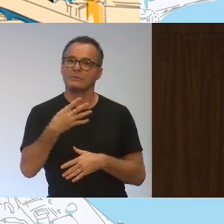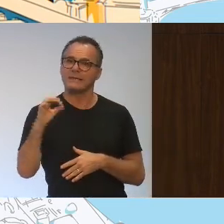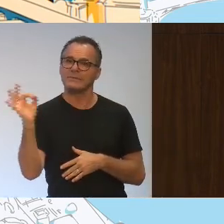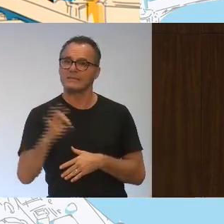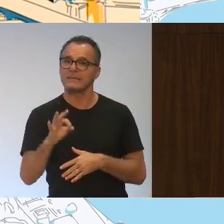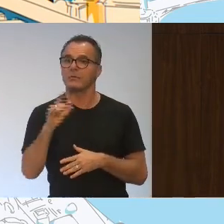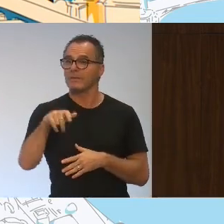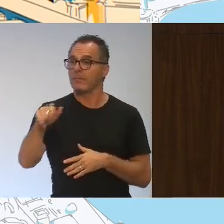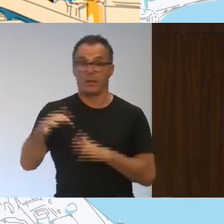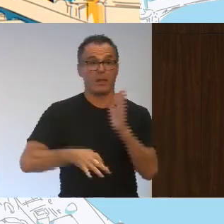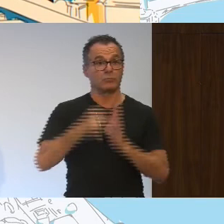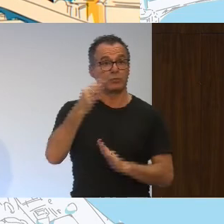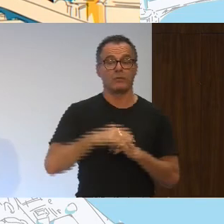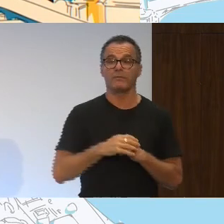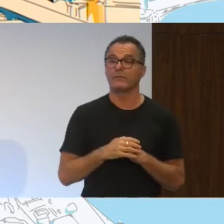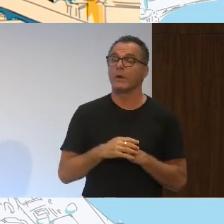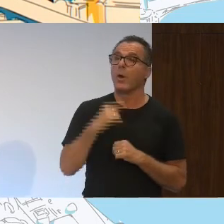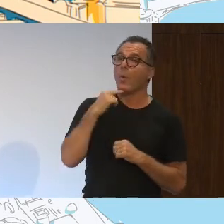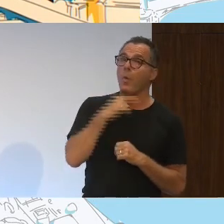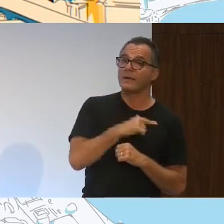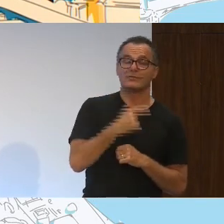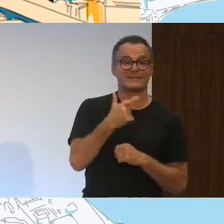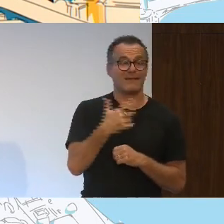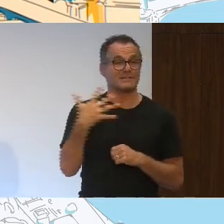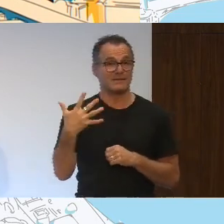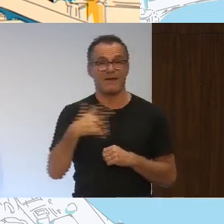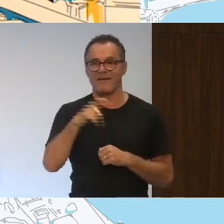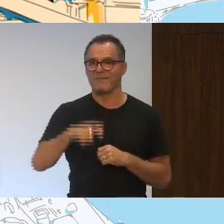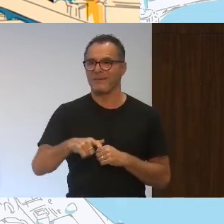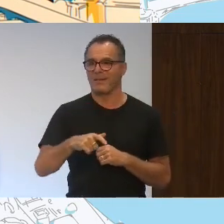So 175 people off my shoulder.